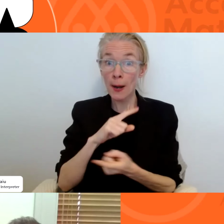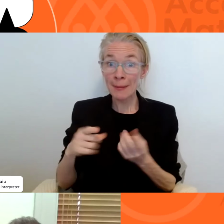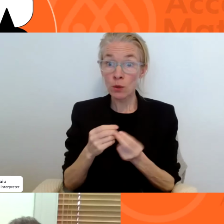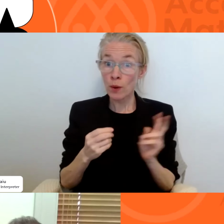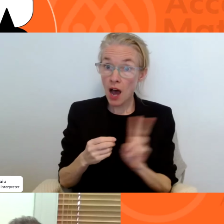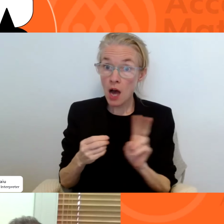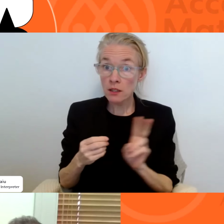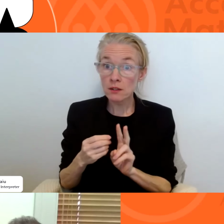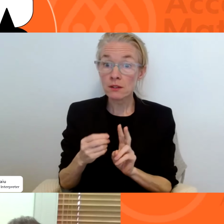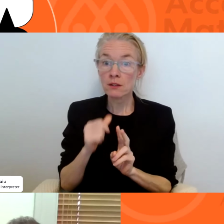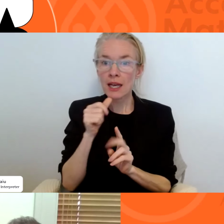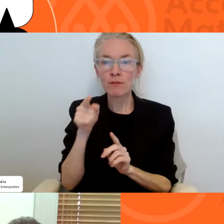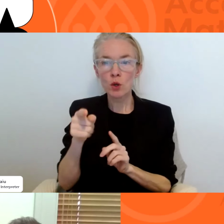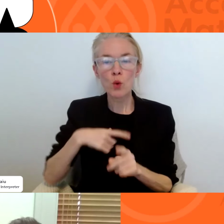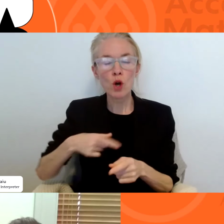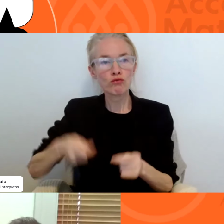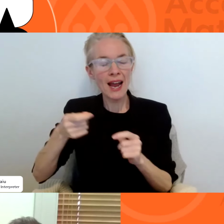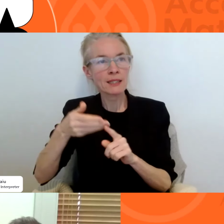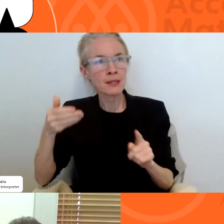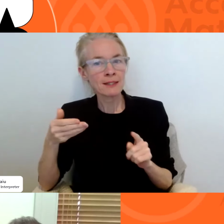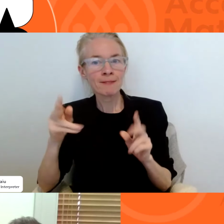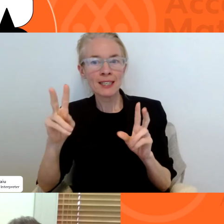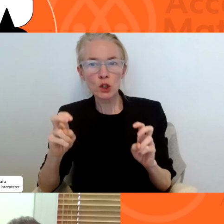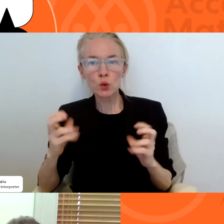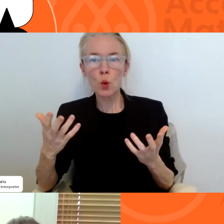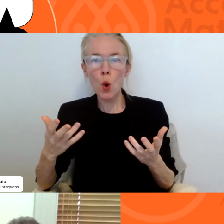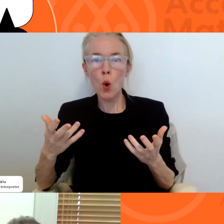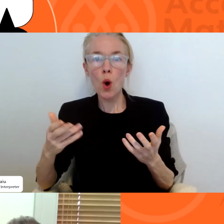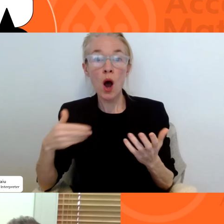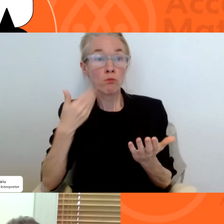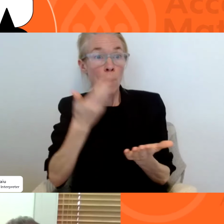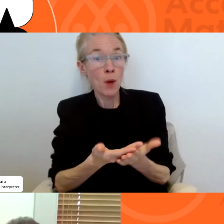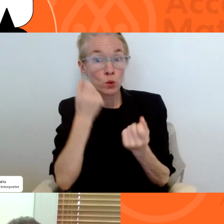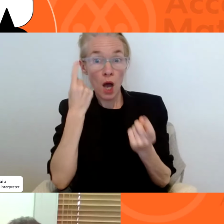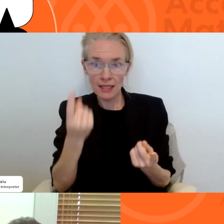an issue or propose an idea, we are up for that. We want to take